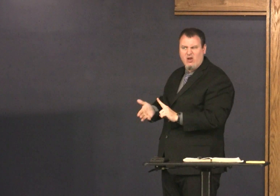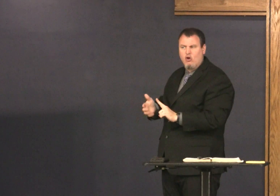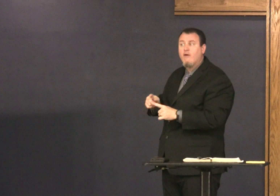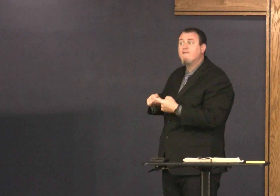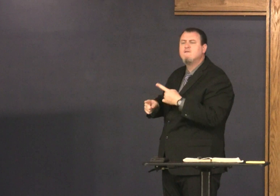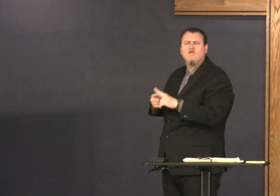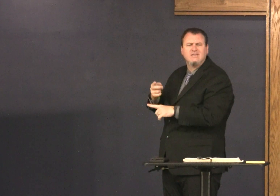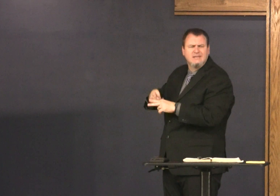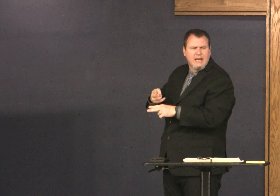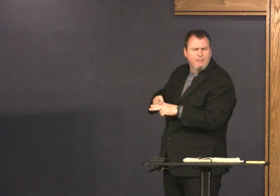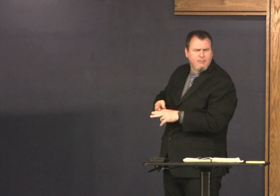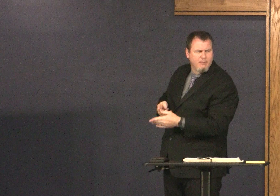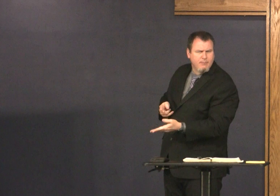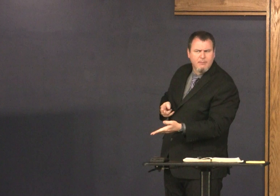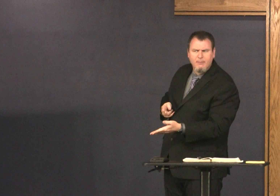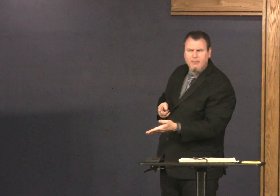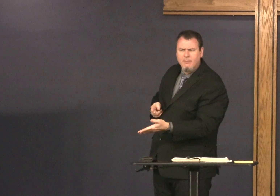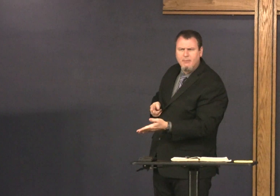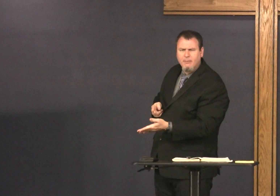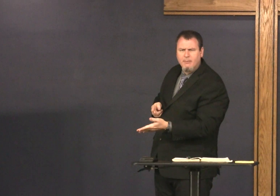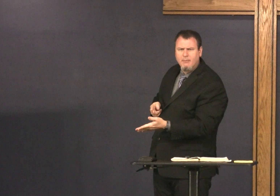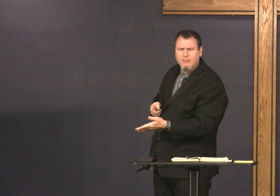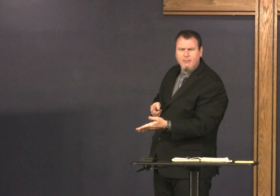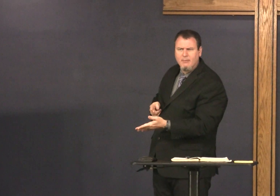and his friend lived there and who remembers his friend's name